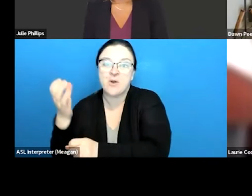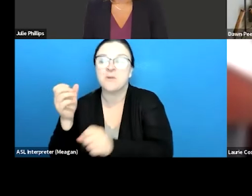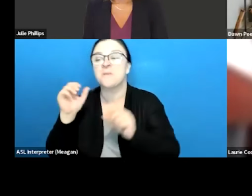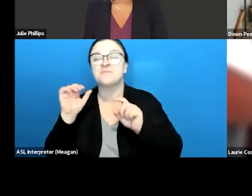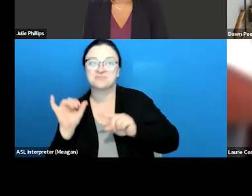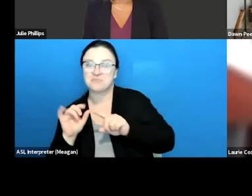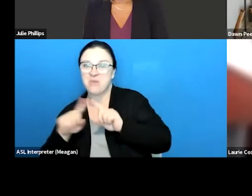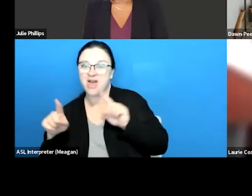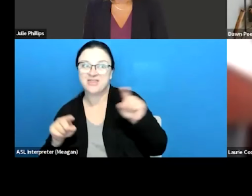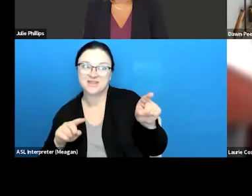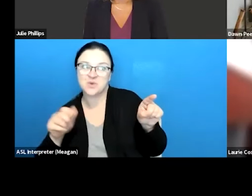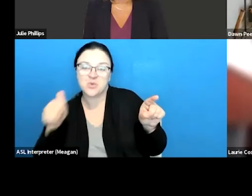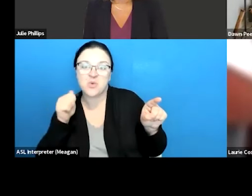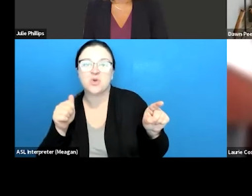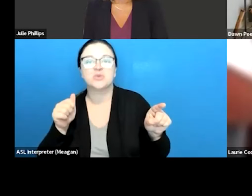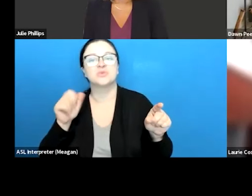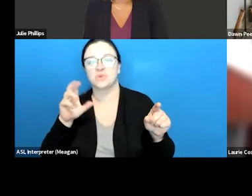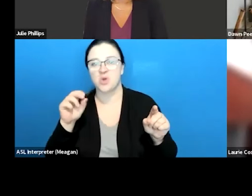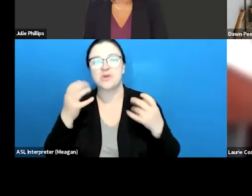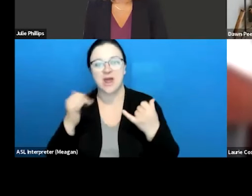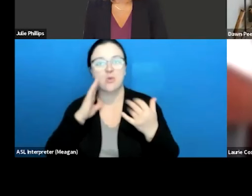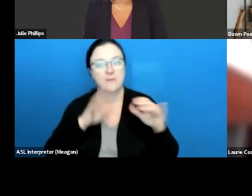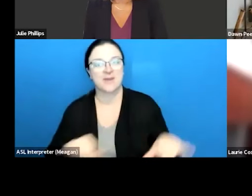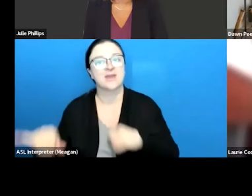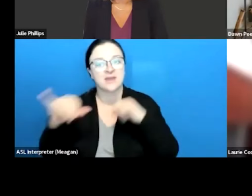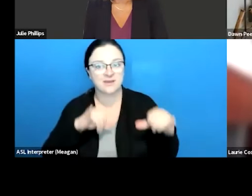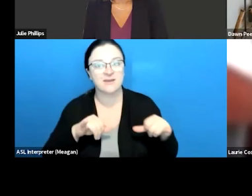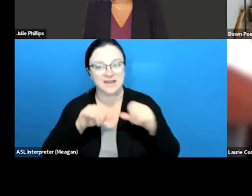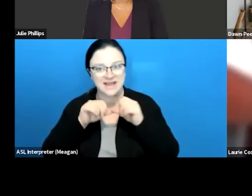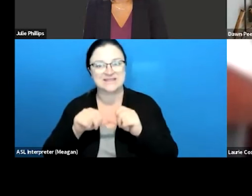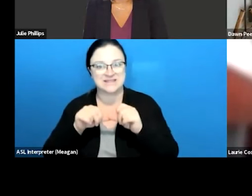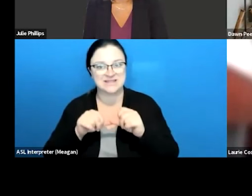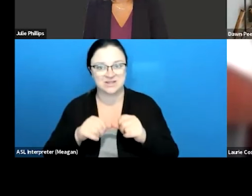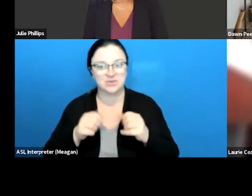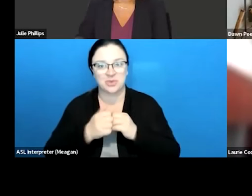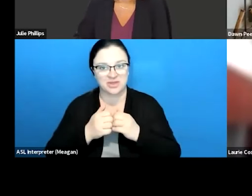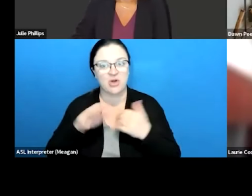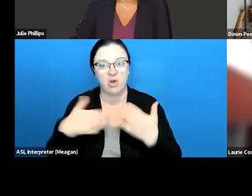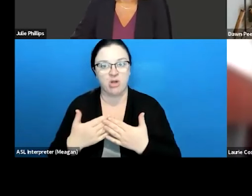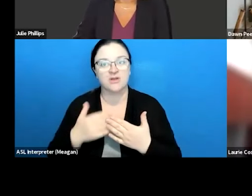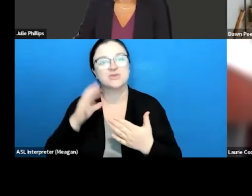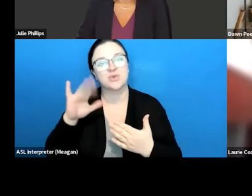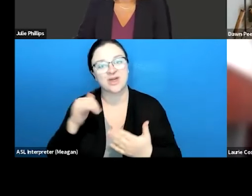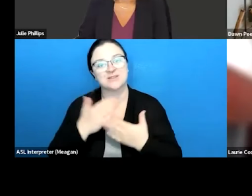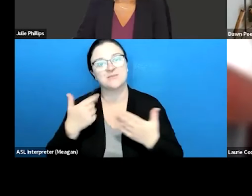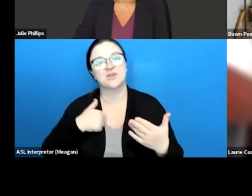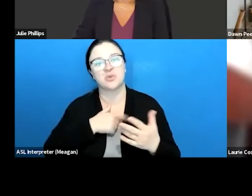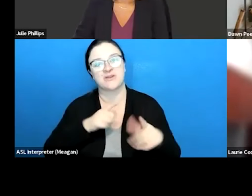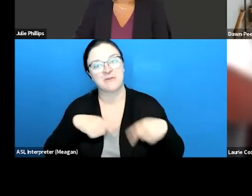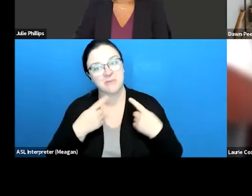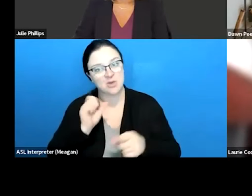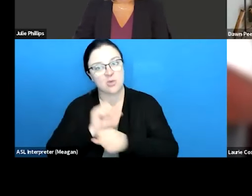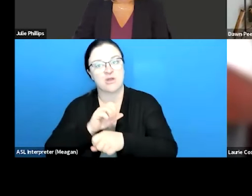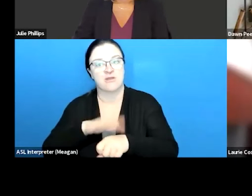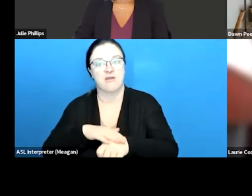It is consistent. And so that is something that we've been working on and developed and we continue to develop